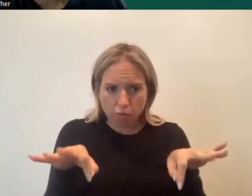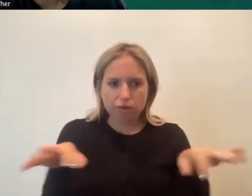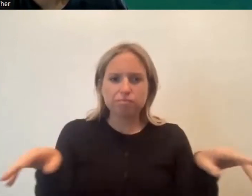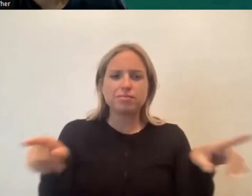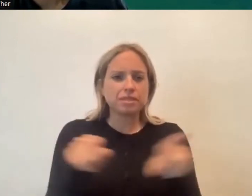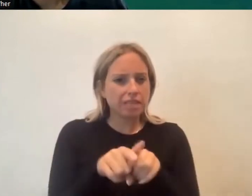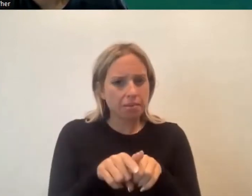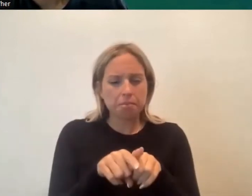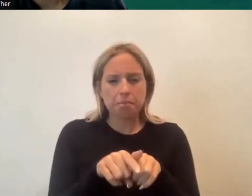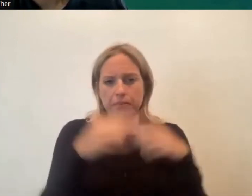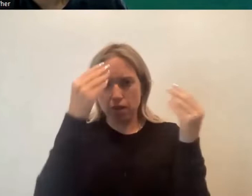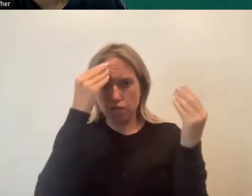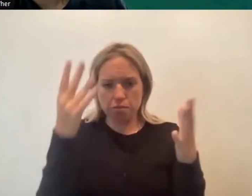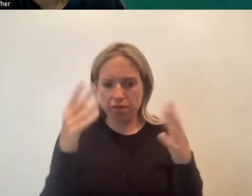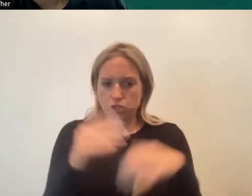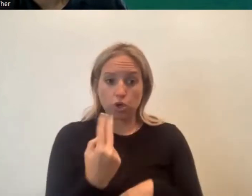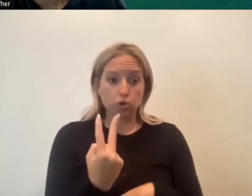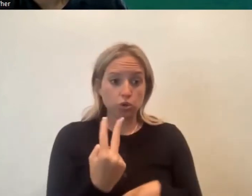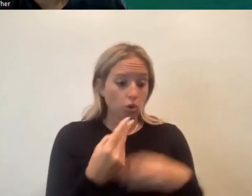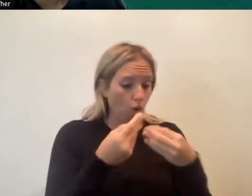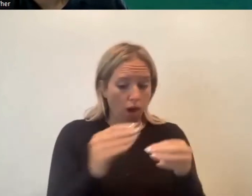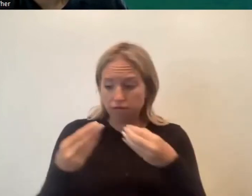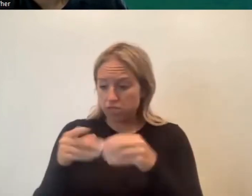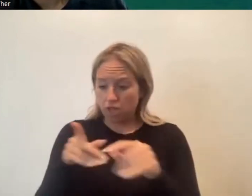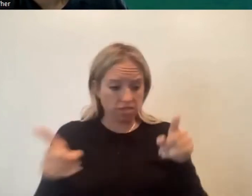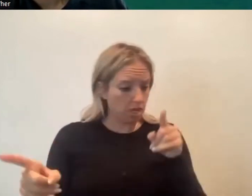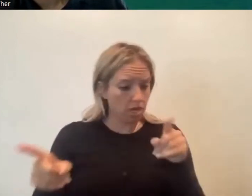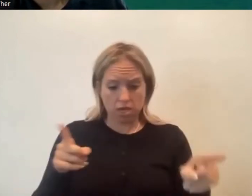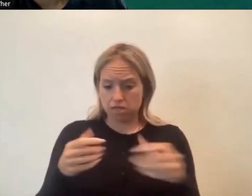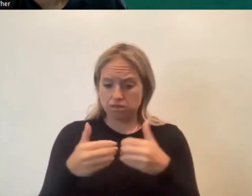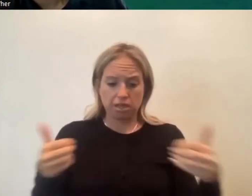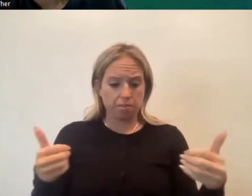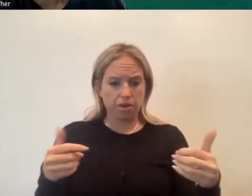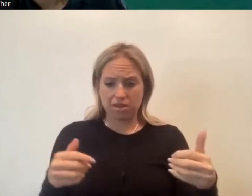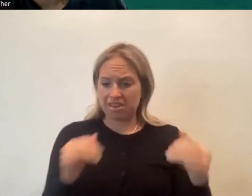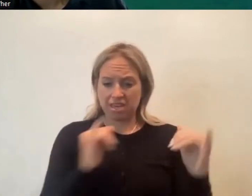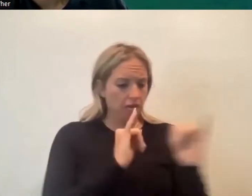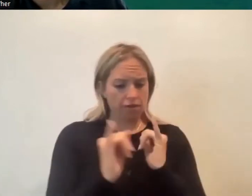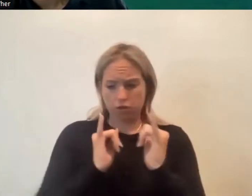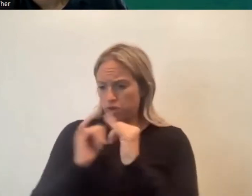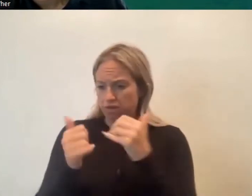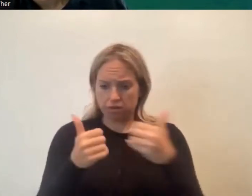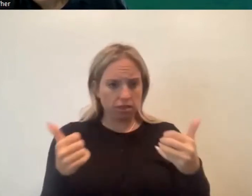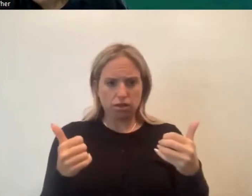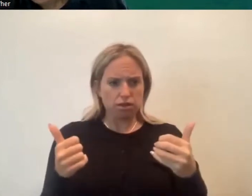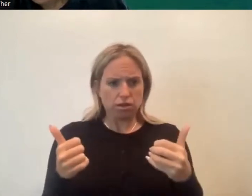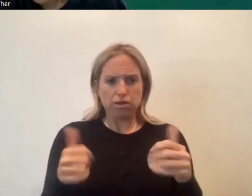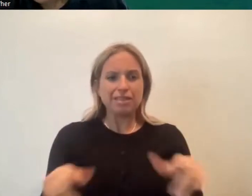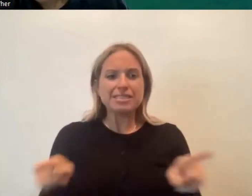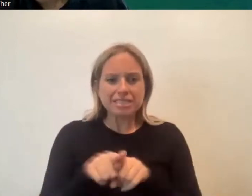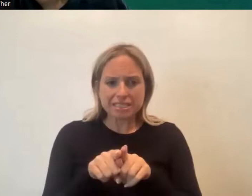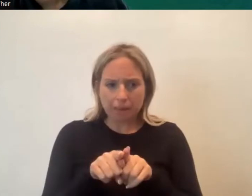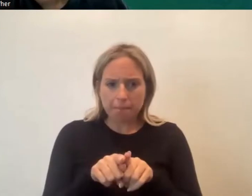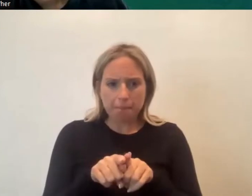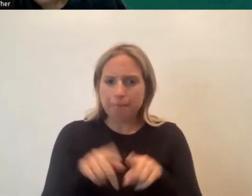You don't have to go to two separate offices or do two separate interviews or anything like that. Tadra: Okay.